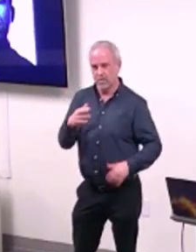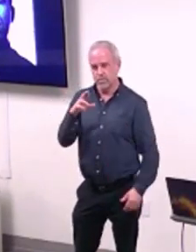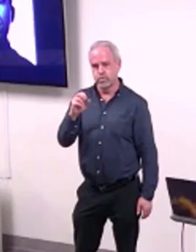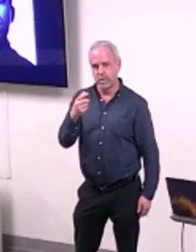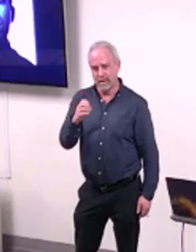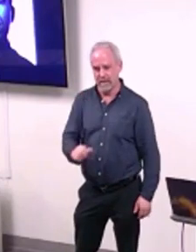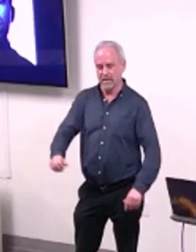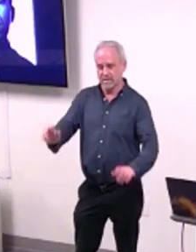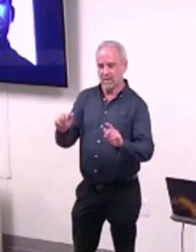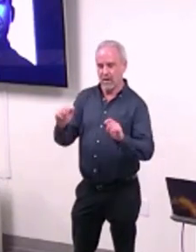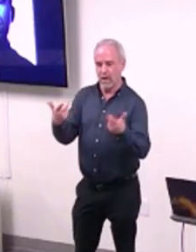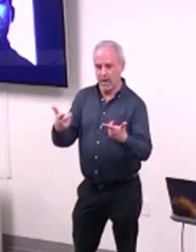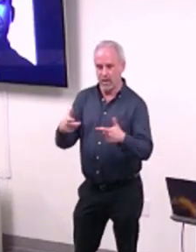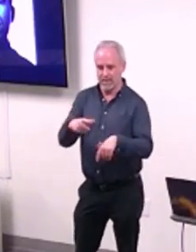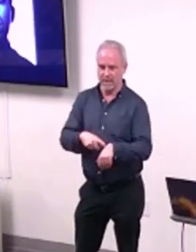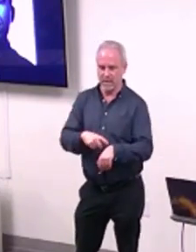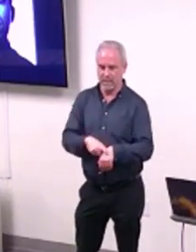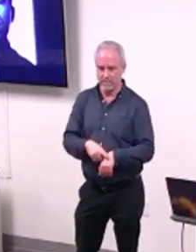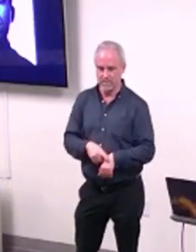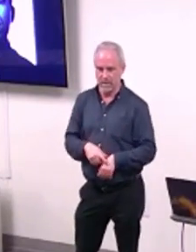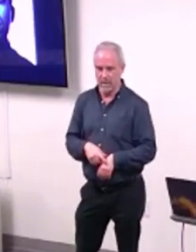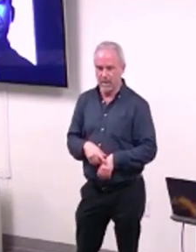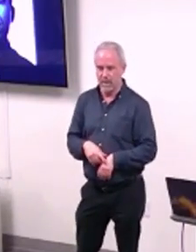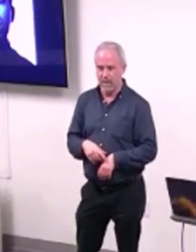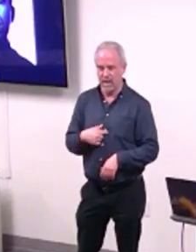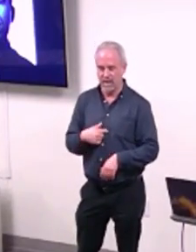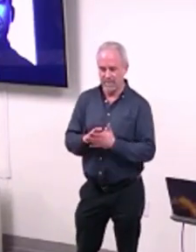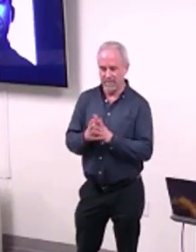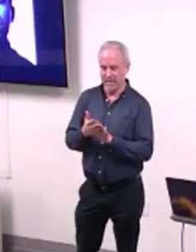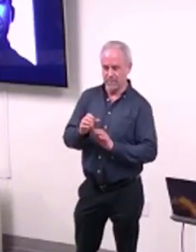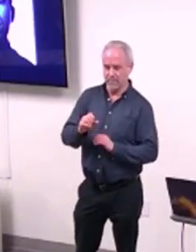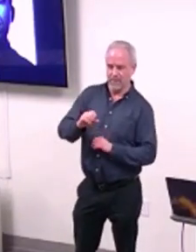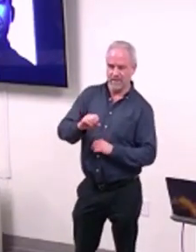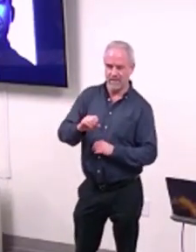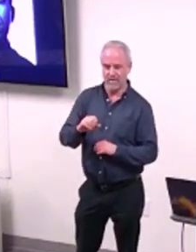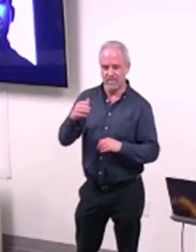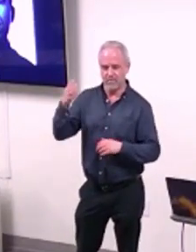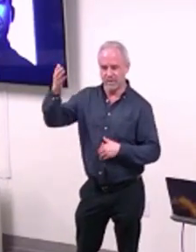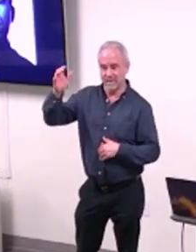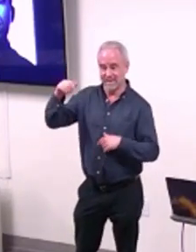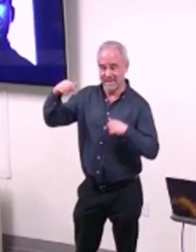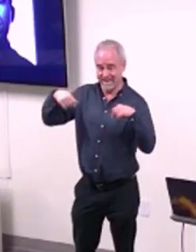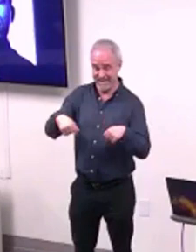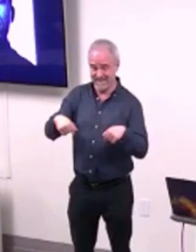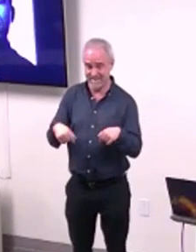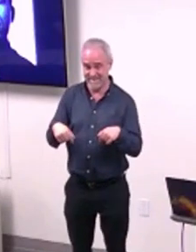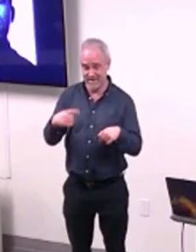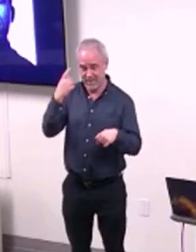of presentations, for this very reason. It feels as though I've said all of the things